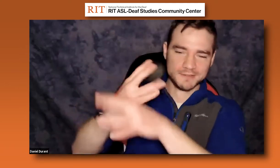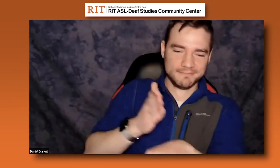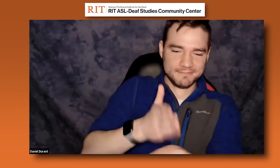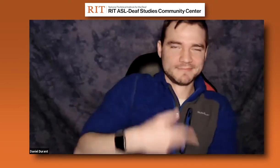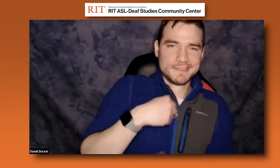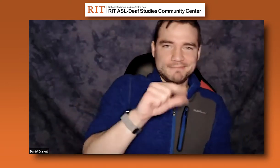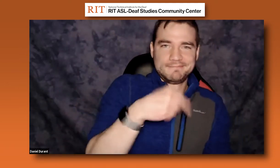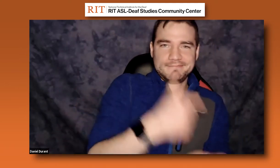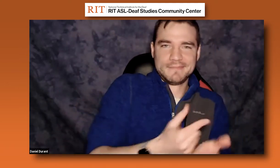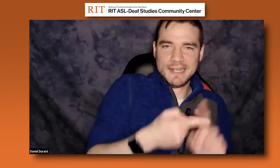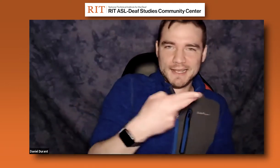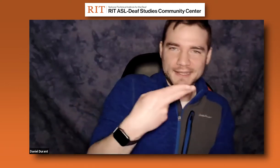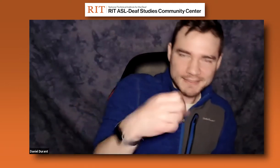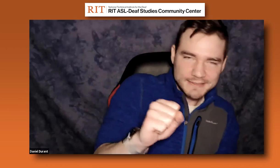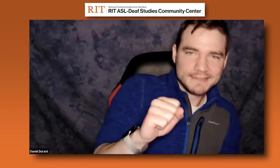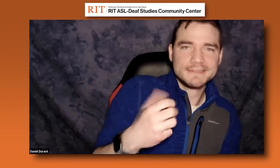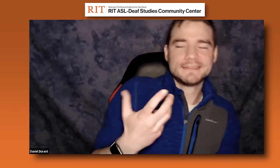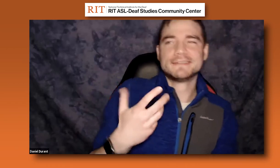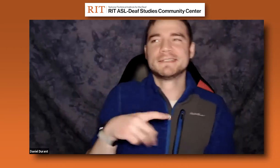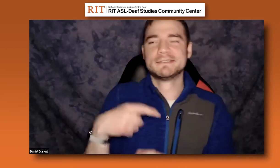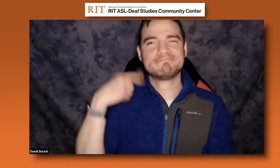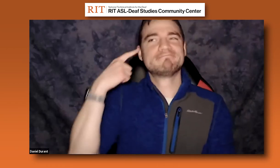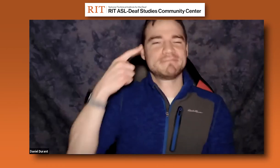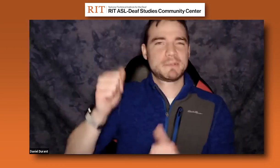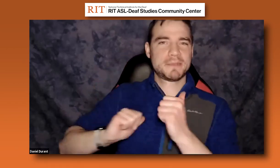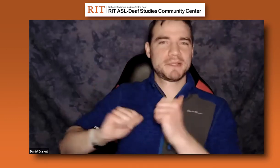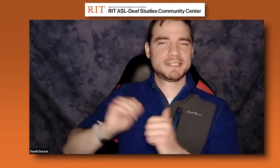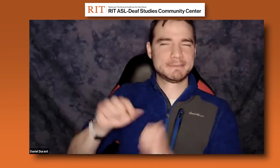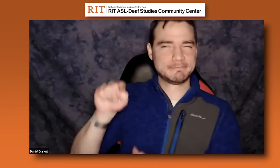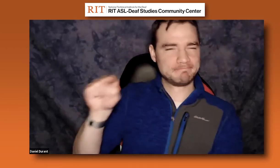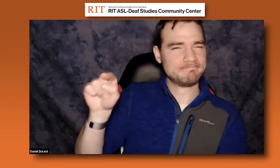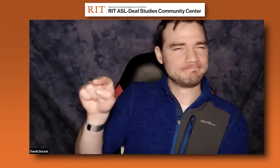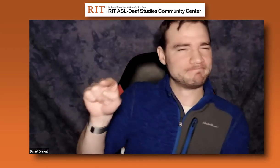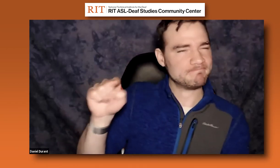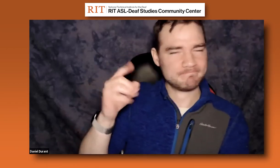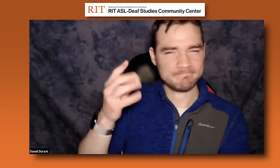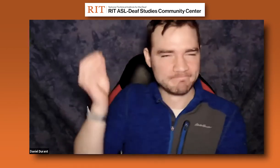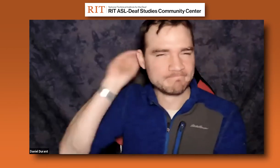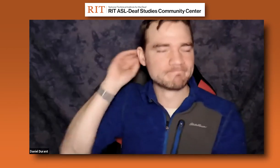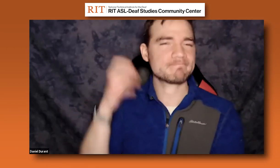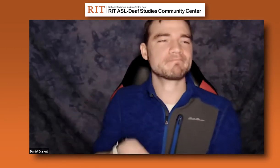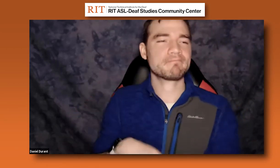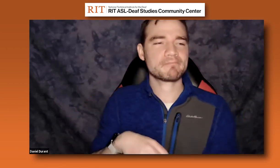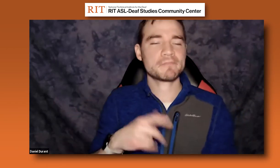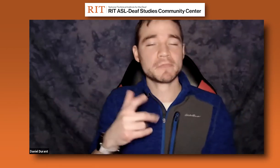I wanted to graduate high school and be an actor.